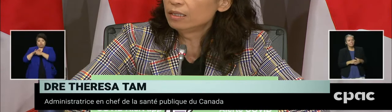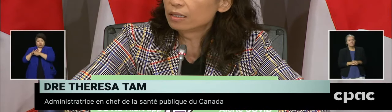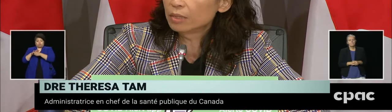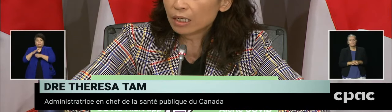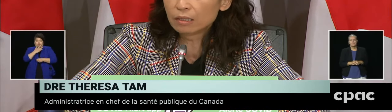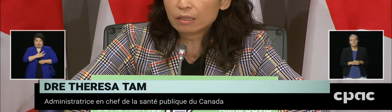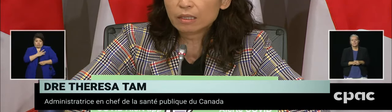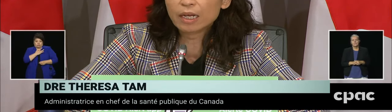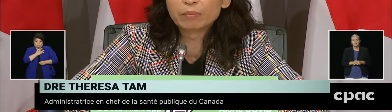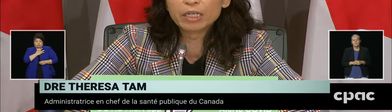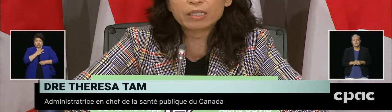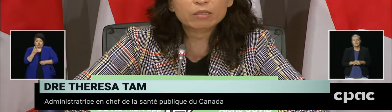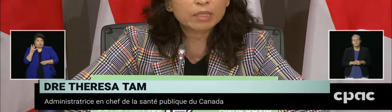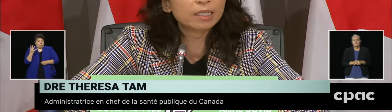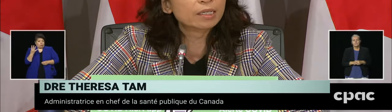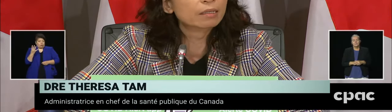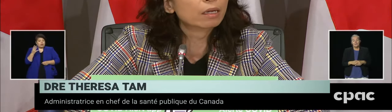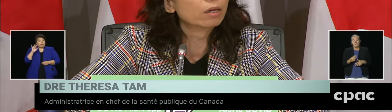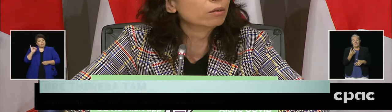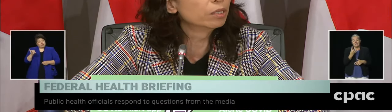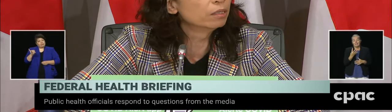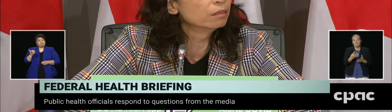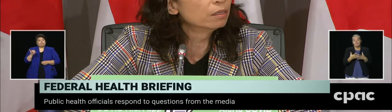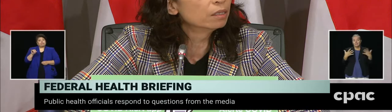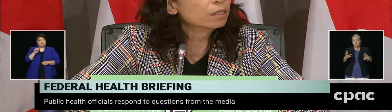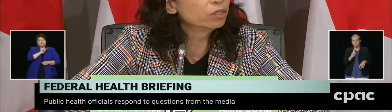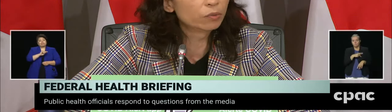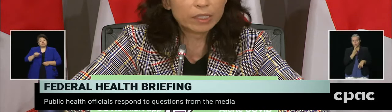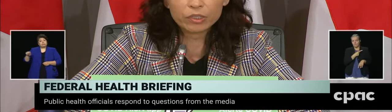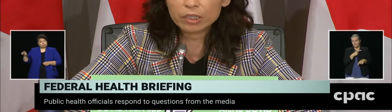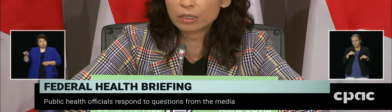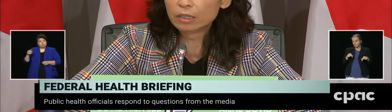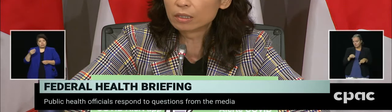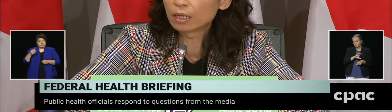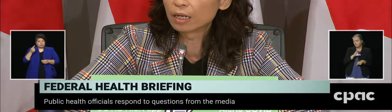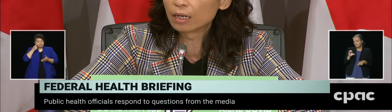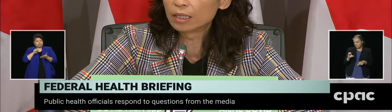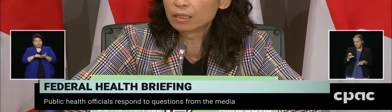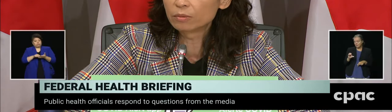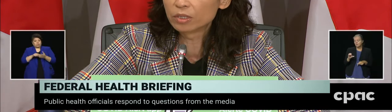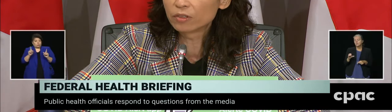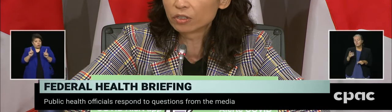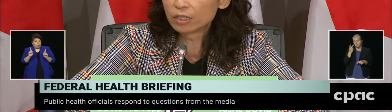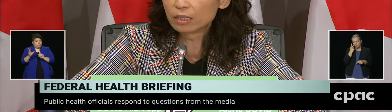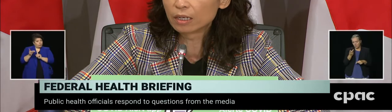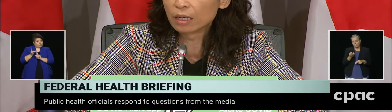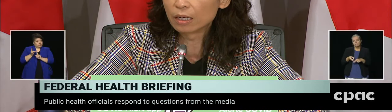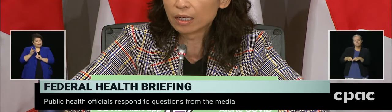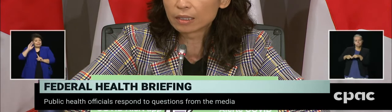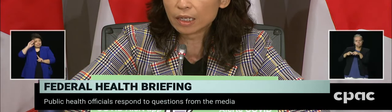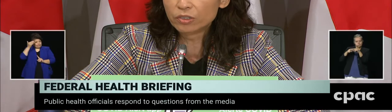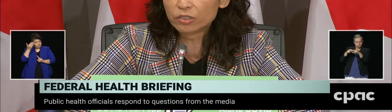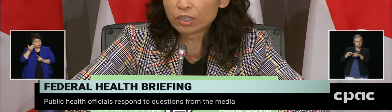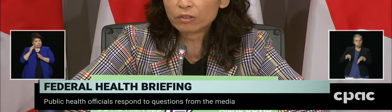JURISDICTIONS WHICH ARE OUR BIGGEST PROVINCES. I THINK WHERE WE HAVE SEEN OUR